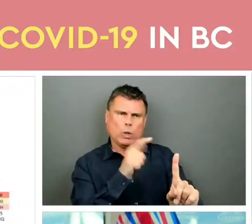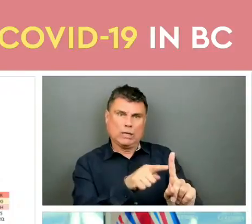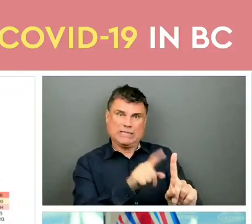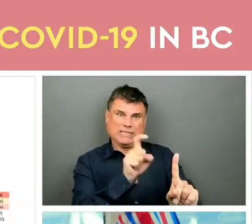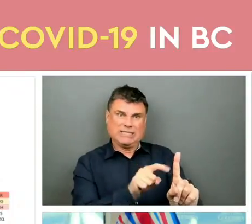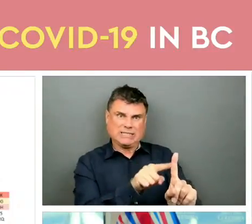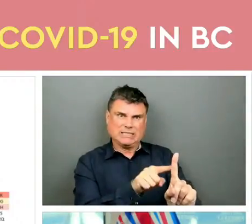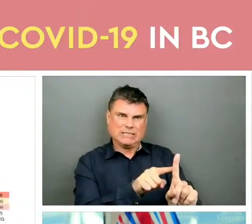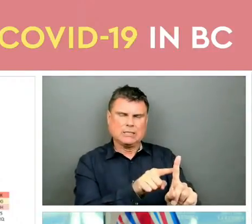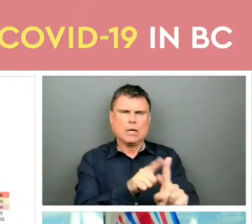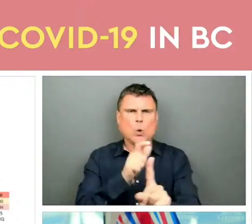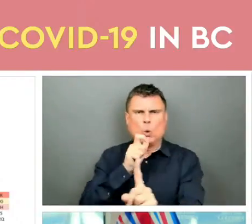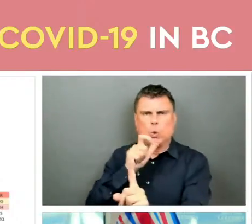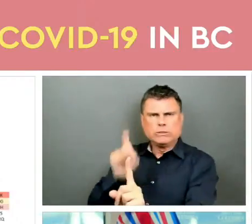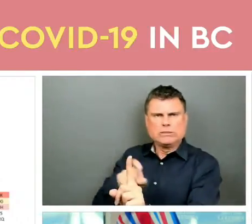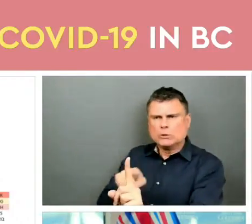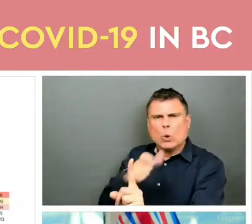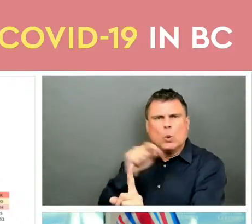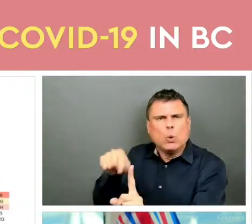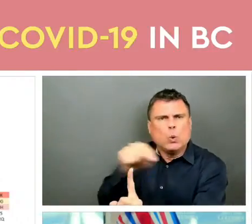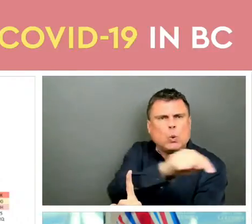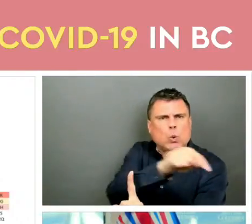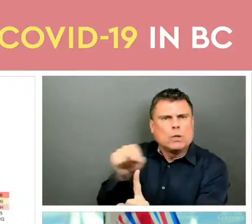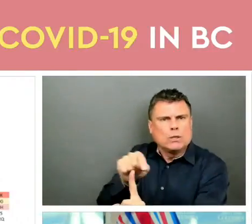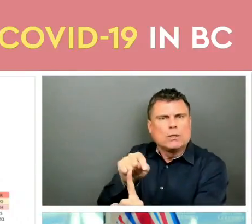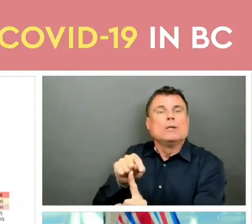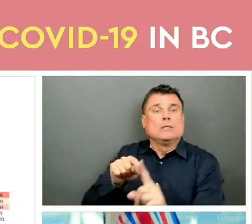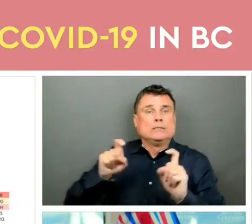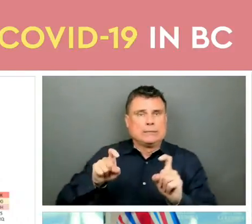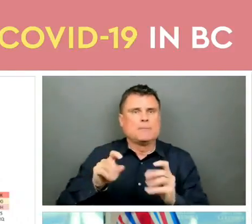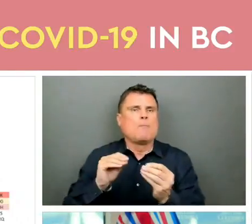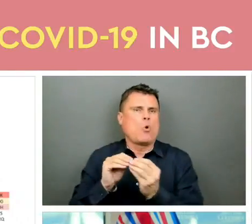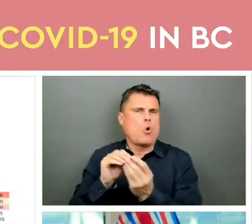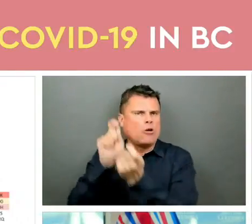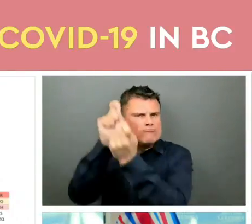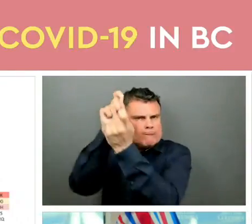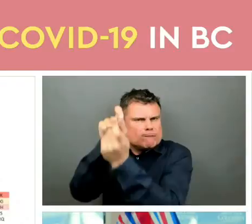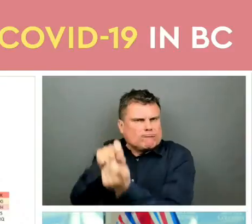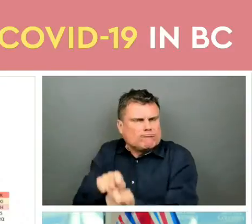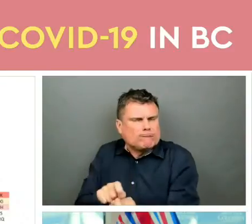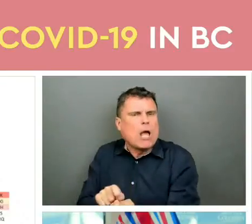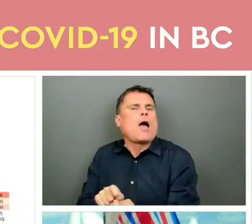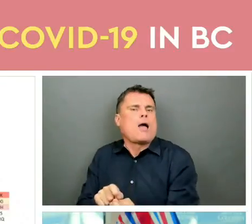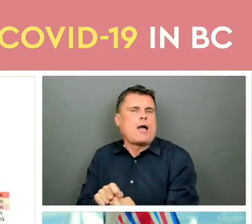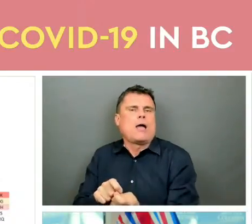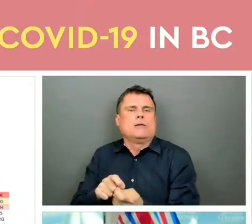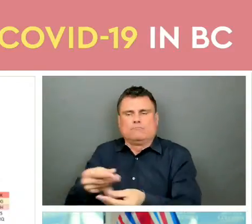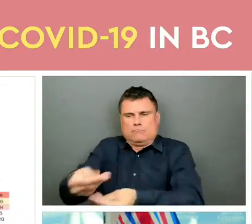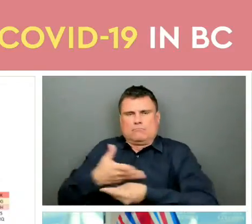accurate and they give us a good sense of the fact that we are seeing quite a rise in the